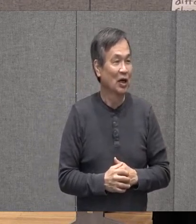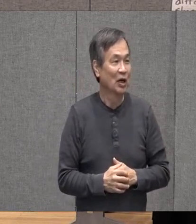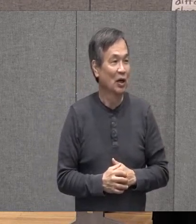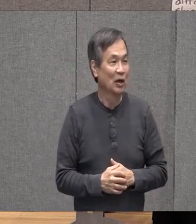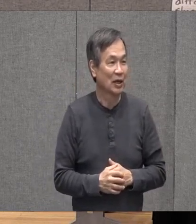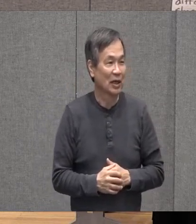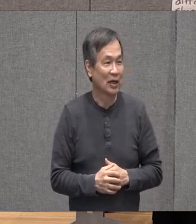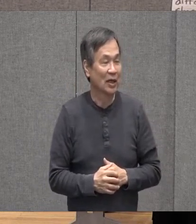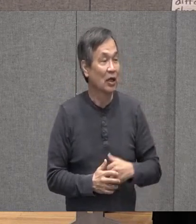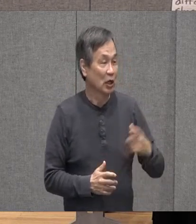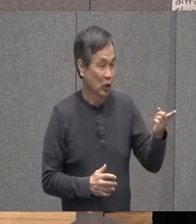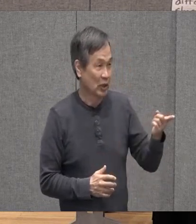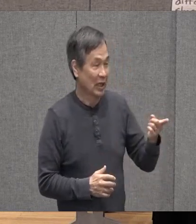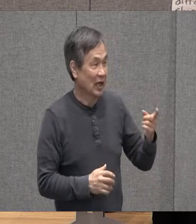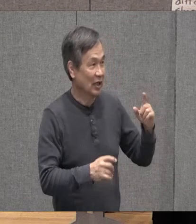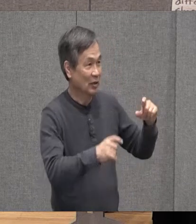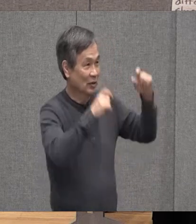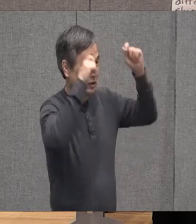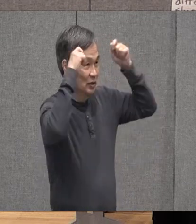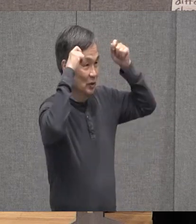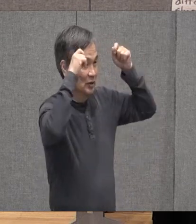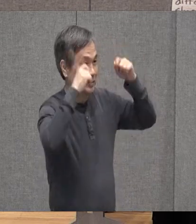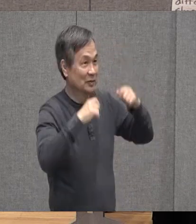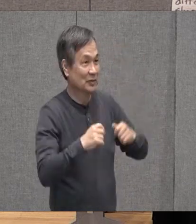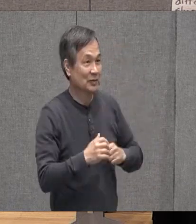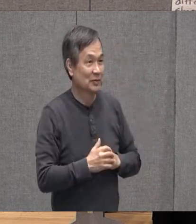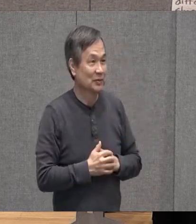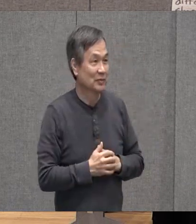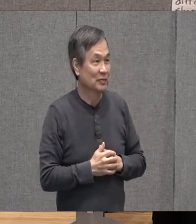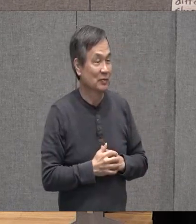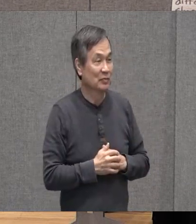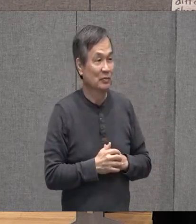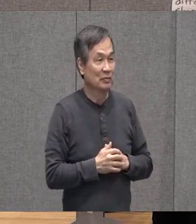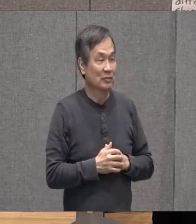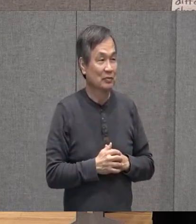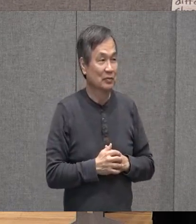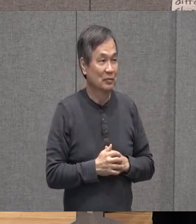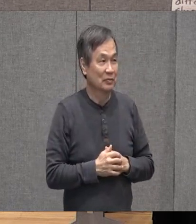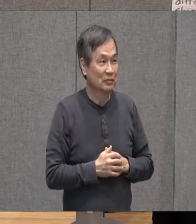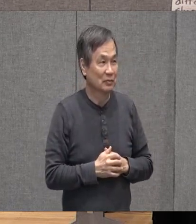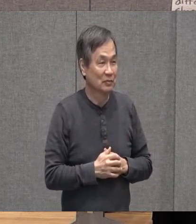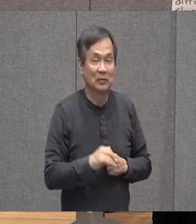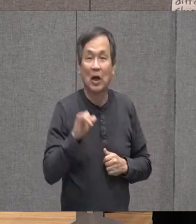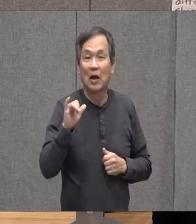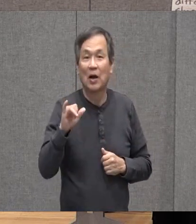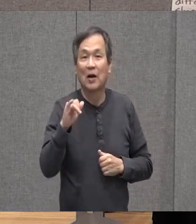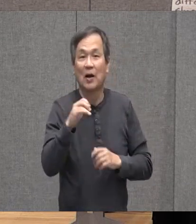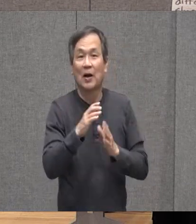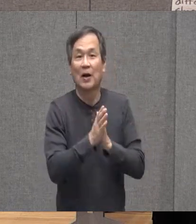I don't remember which way. Okay, so she's gonna show you the word. Is it right side up?